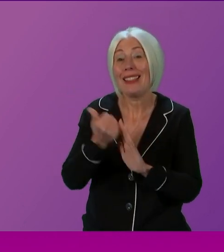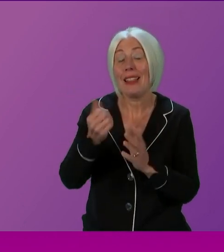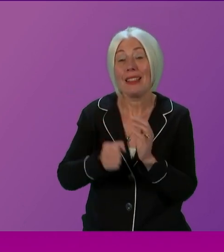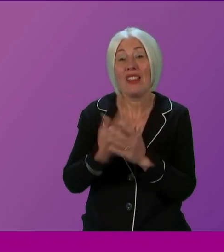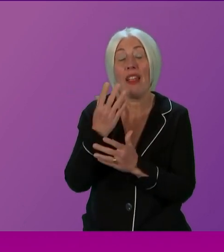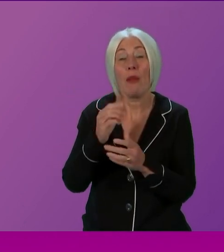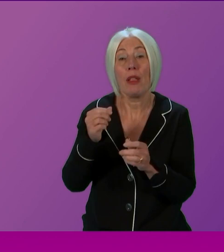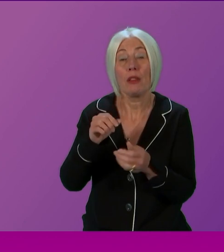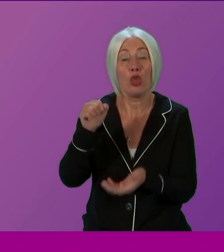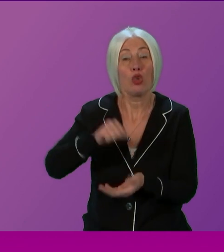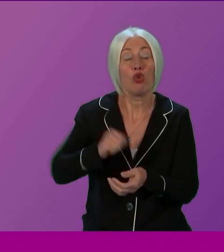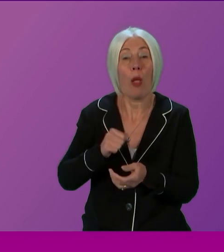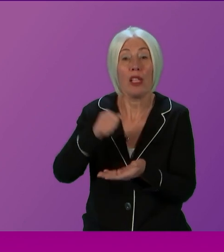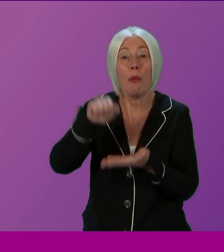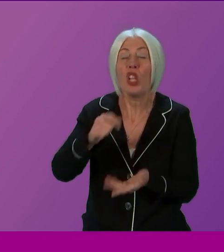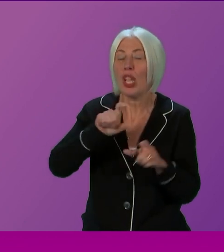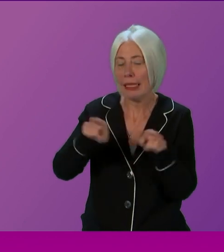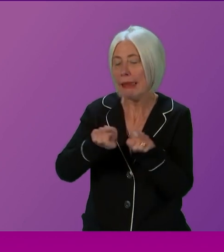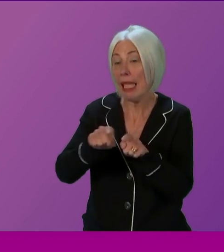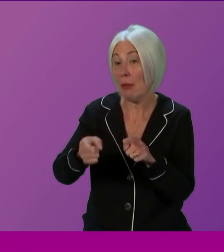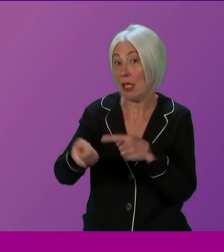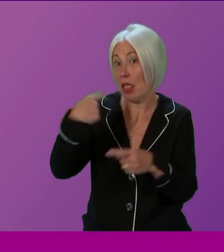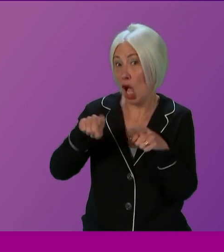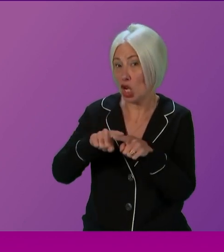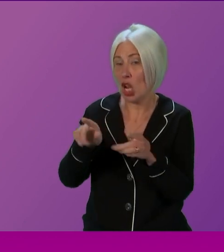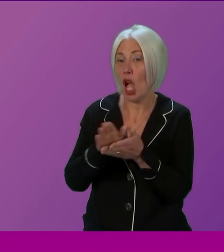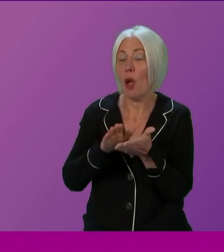in line with last year’s, allowing it to fund both modern and foundation apprenticeships.